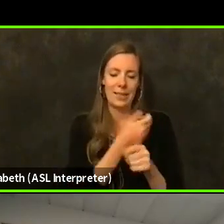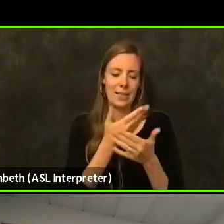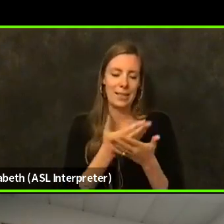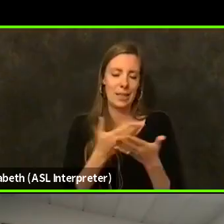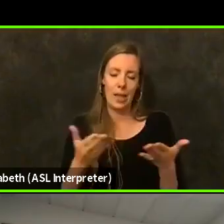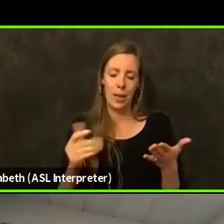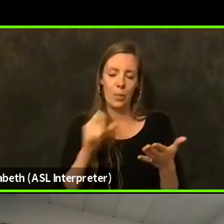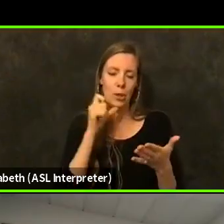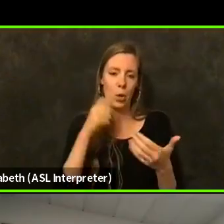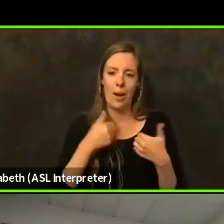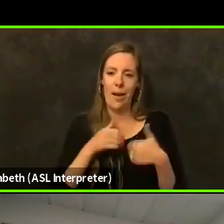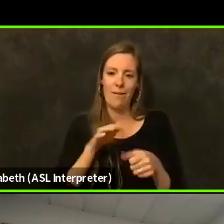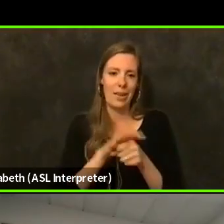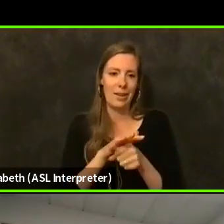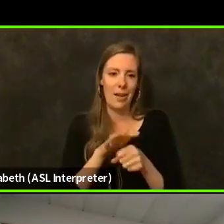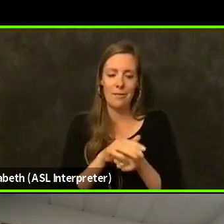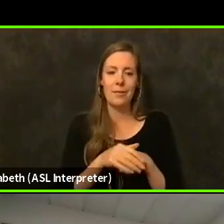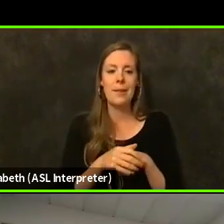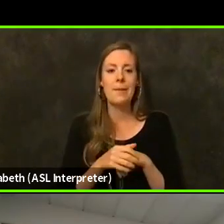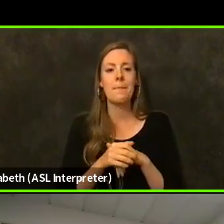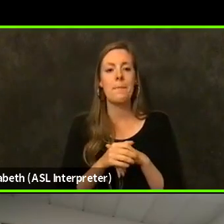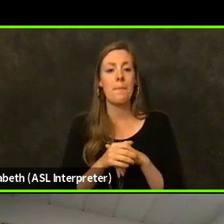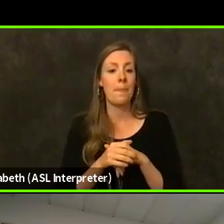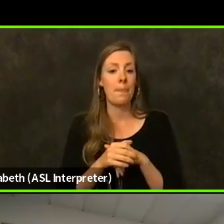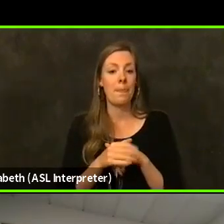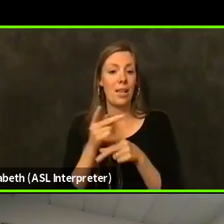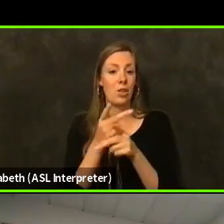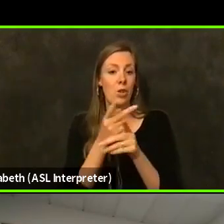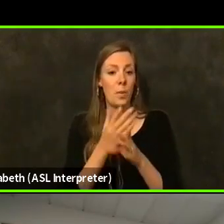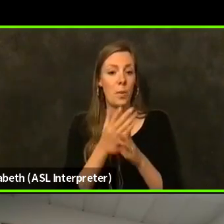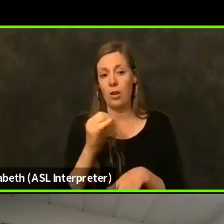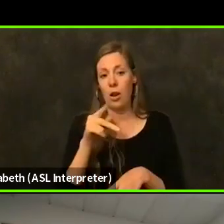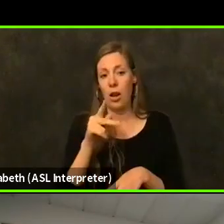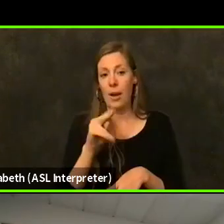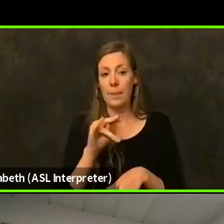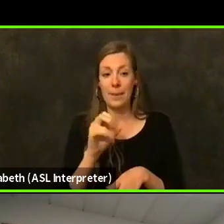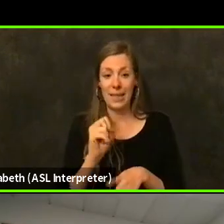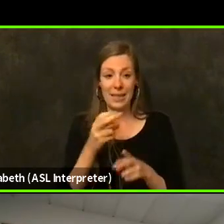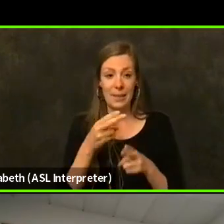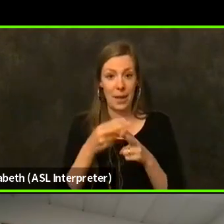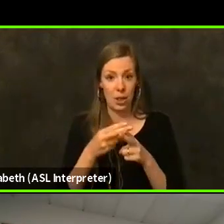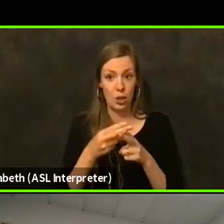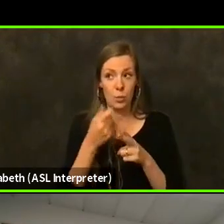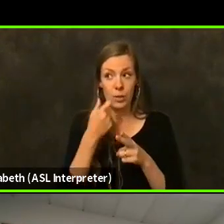As chair of Hopkins mentioned, we did finally get our allocations and we